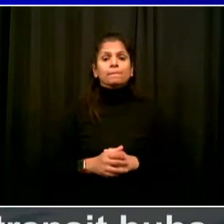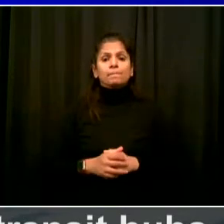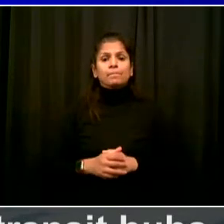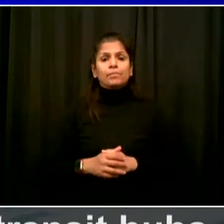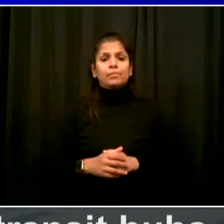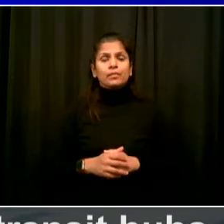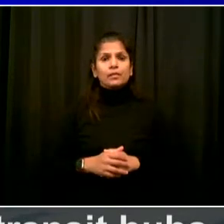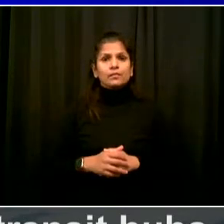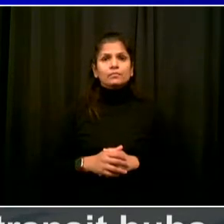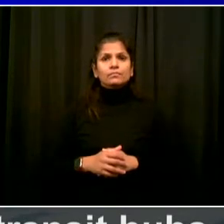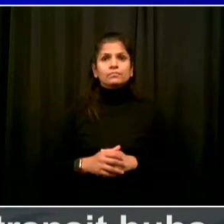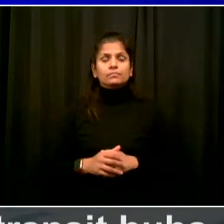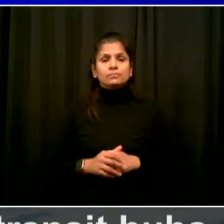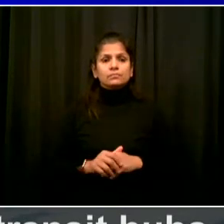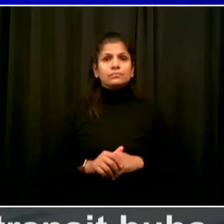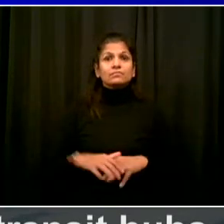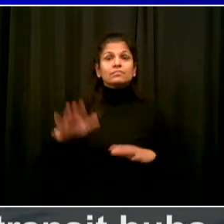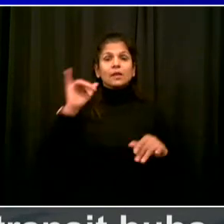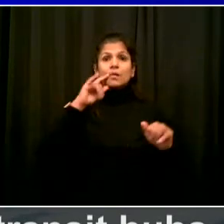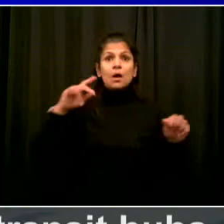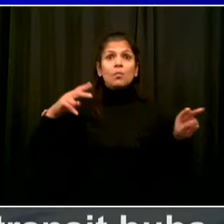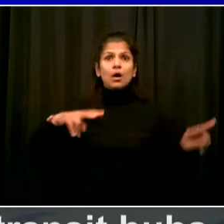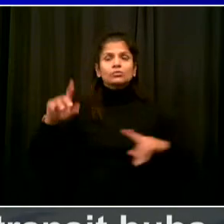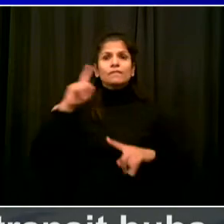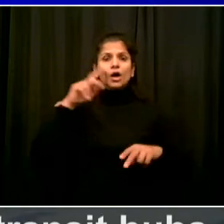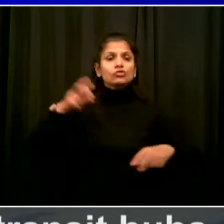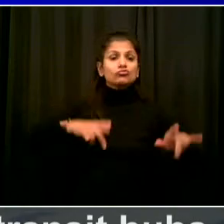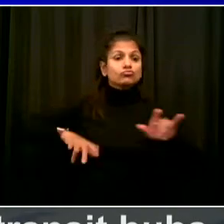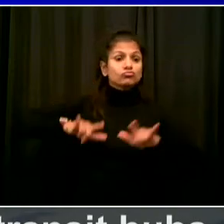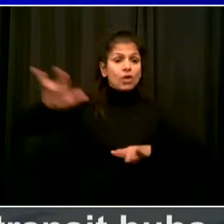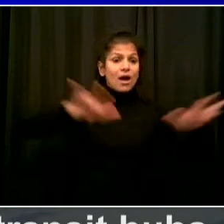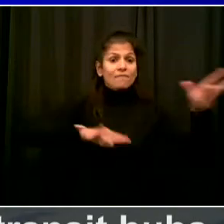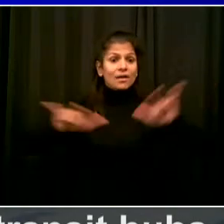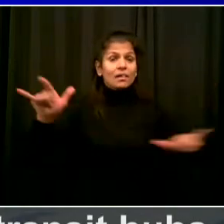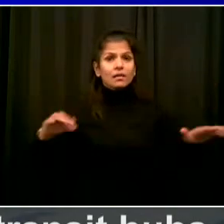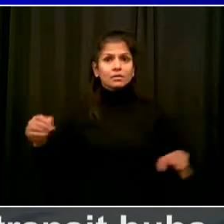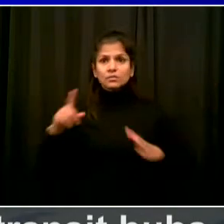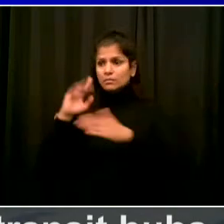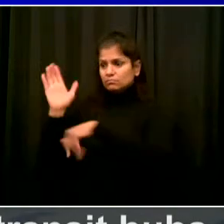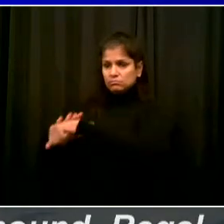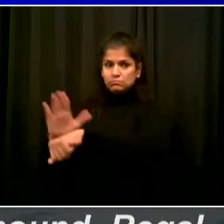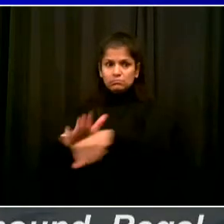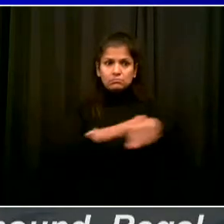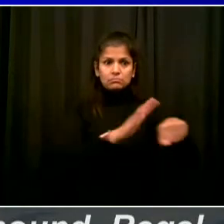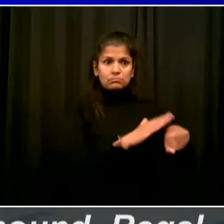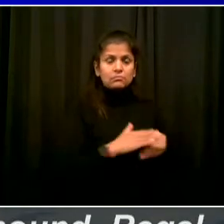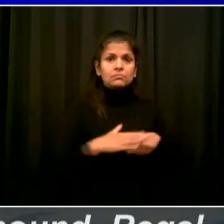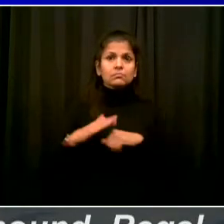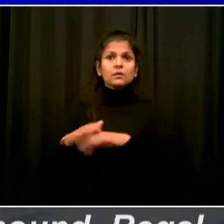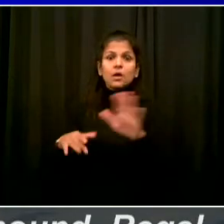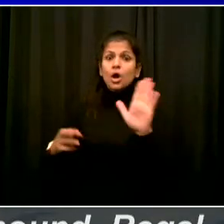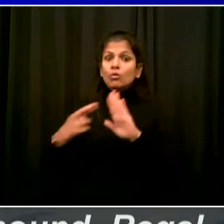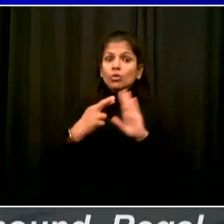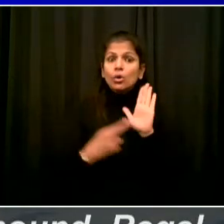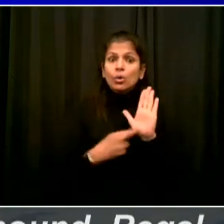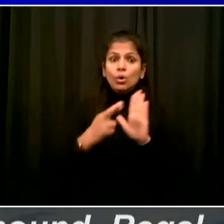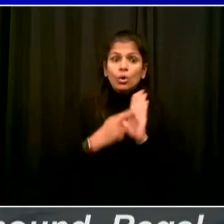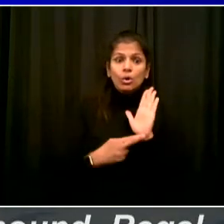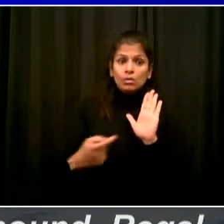SERVING DEPPTARMENT OF HEALTH GENERAL ORDERS FOR TRAVELERS ARRIVING IN NEW YOO,RK ADVIISING THTHEM OF THE QUARANTINE AND WHAT THEY HAA VETOTO DO TO COMPLY WITH